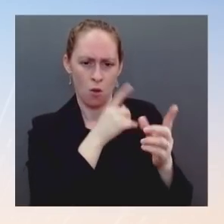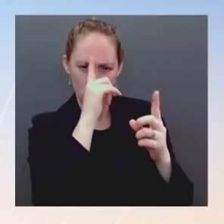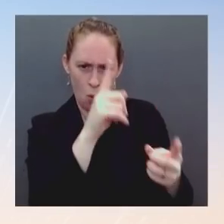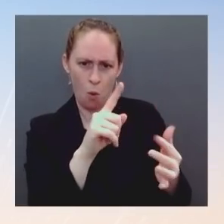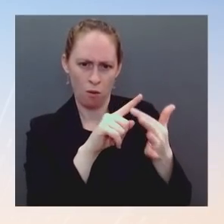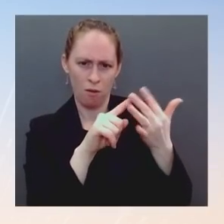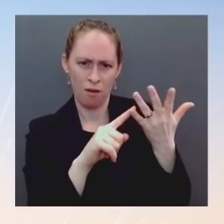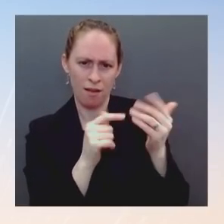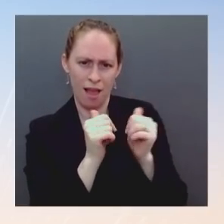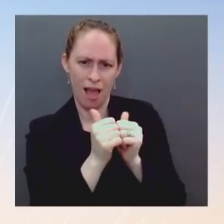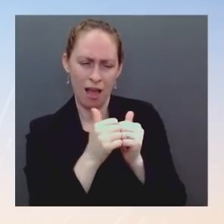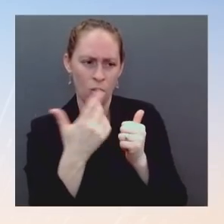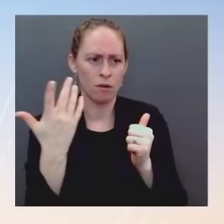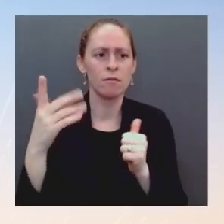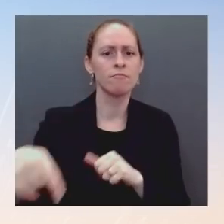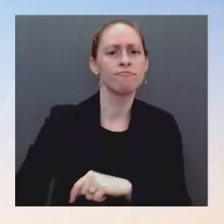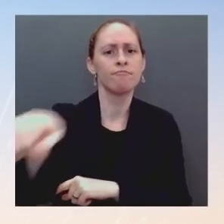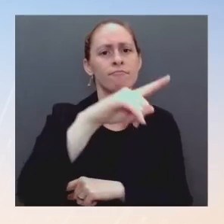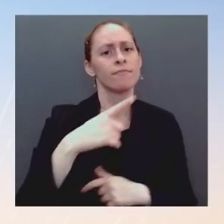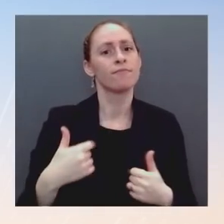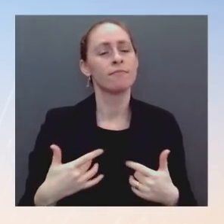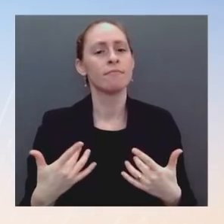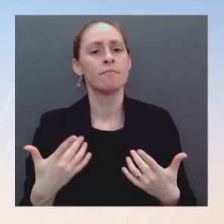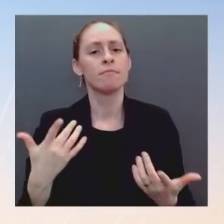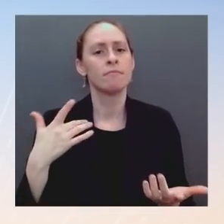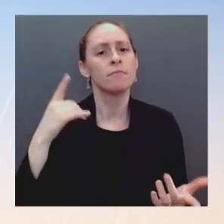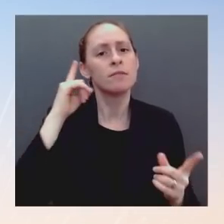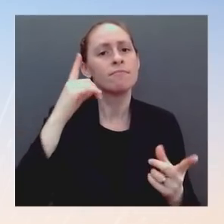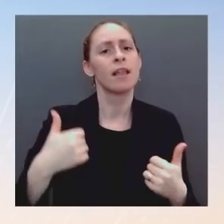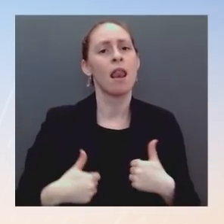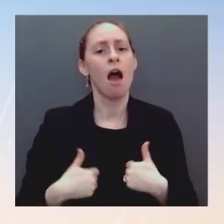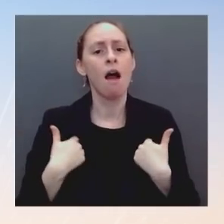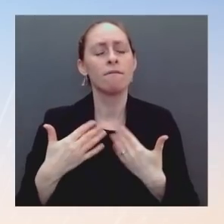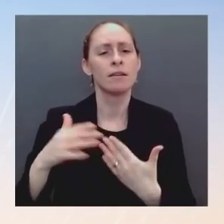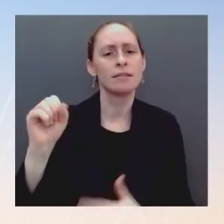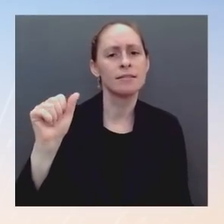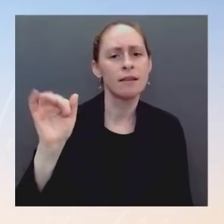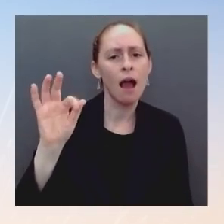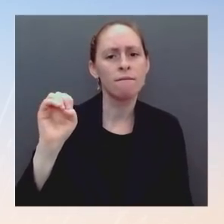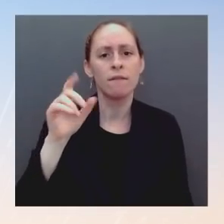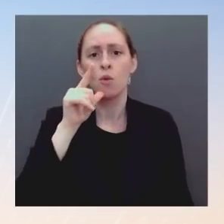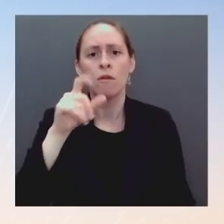for more accountable community policing. That's why he has supported and advocated